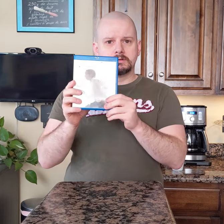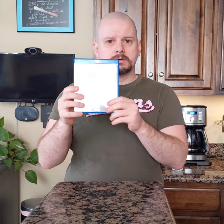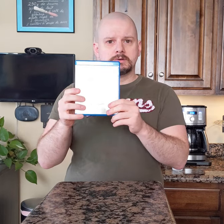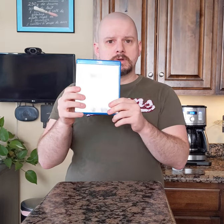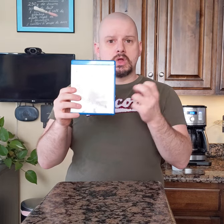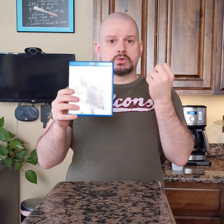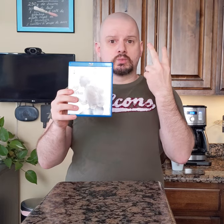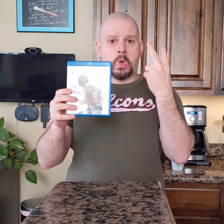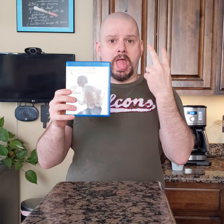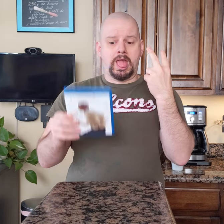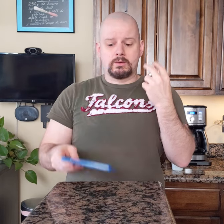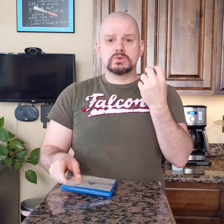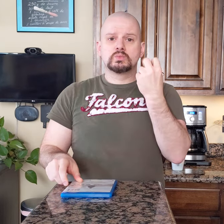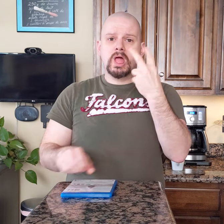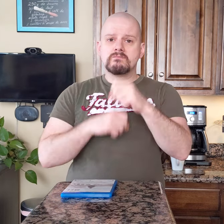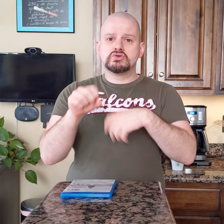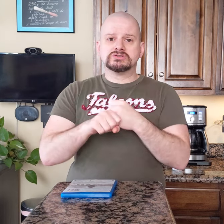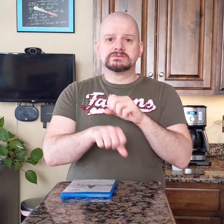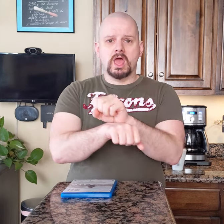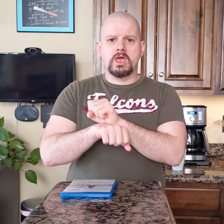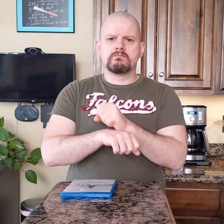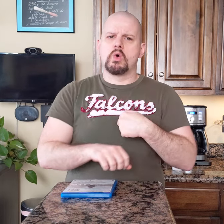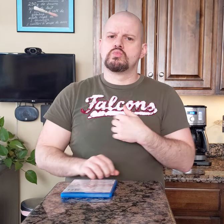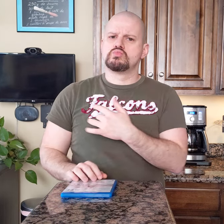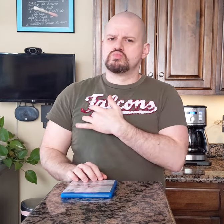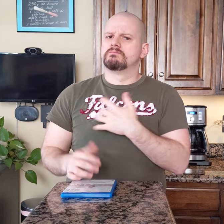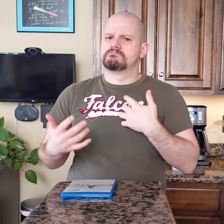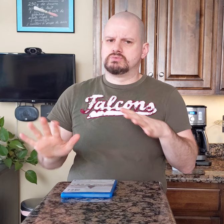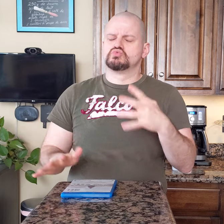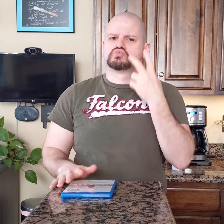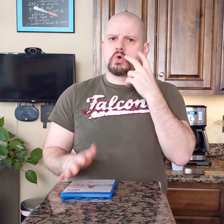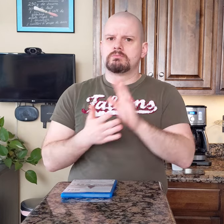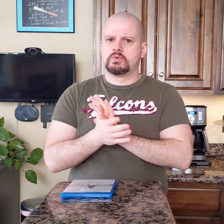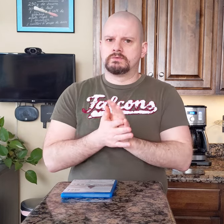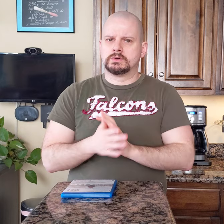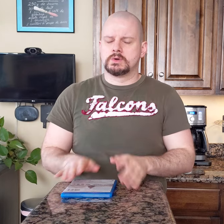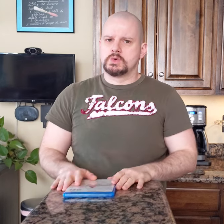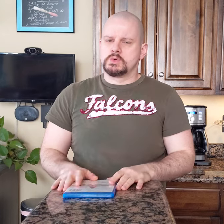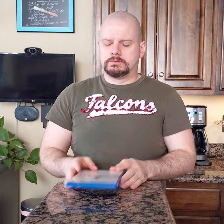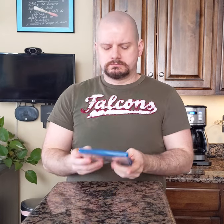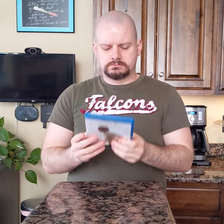"Twelve Years a Slave". I have seen this movie and I find it very heartfelt.